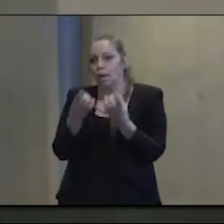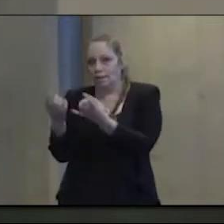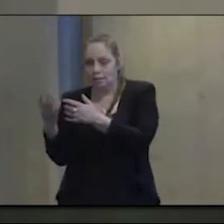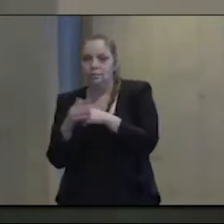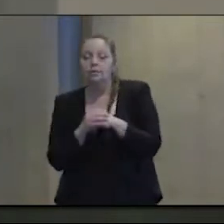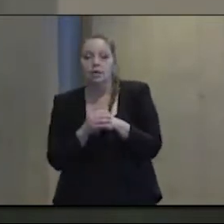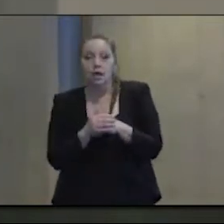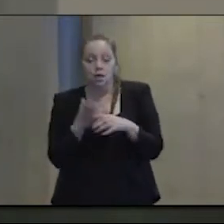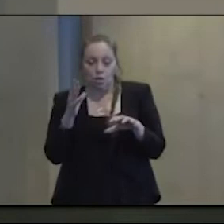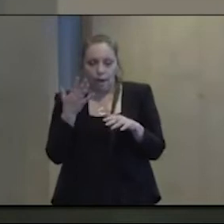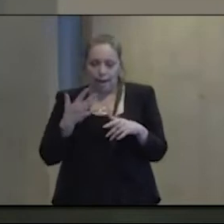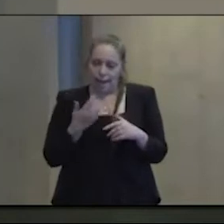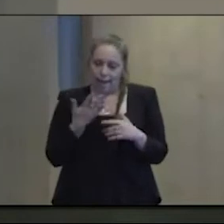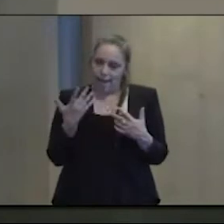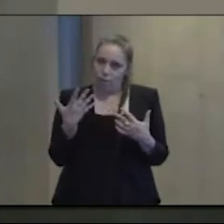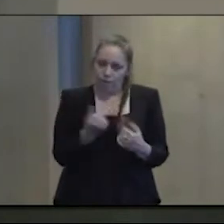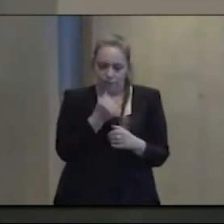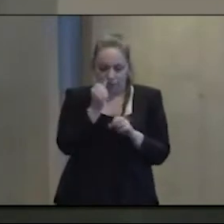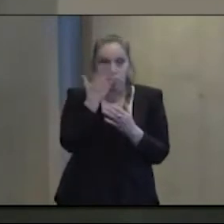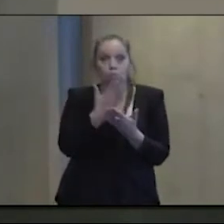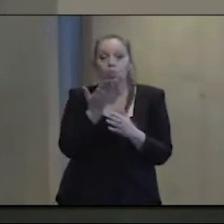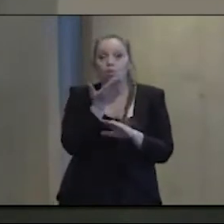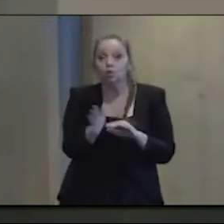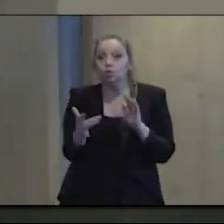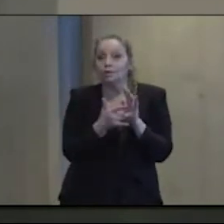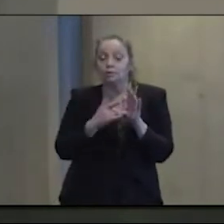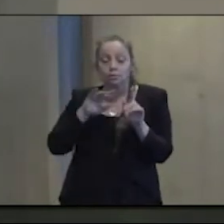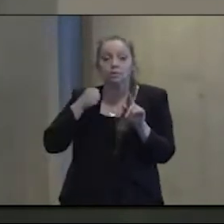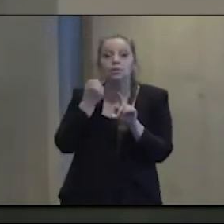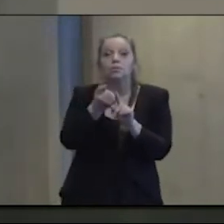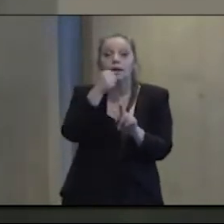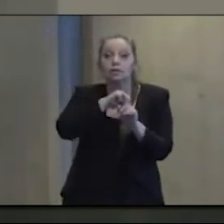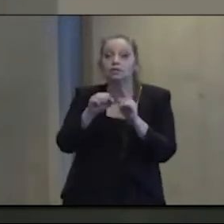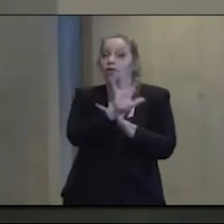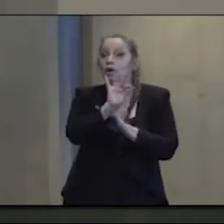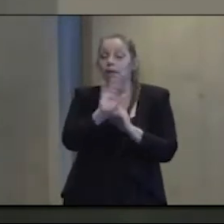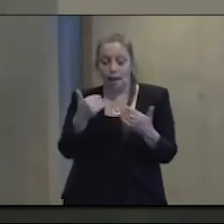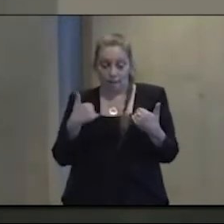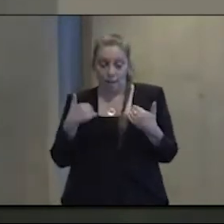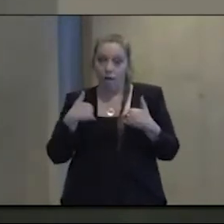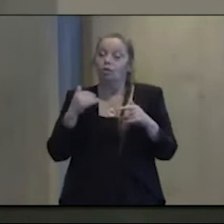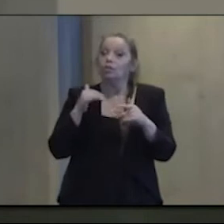new technologies are not impacting the environment and environmental health. We have a new general